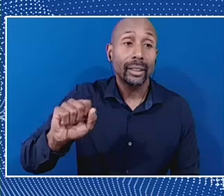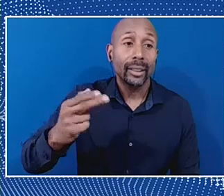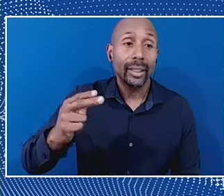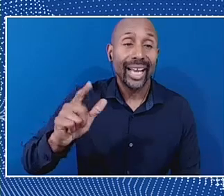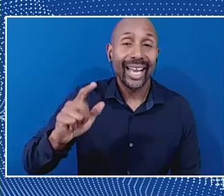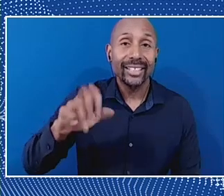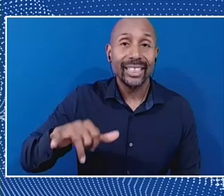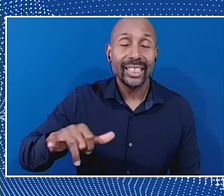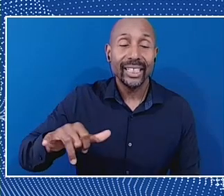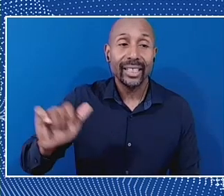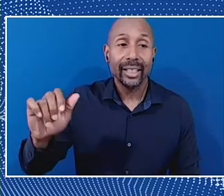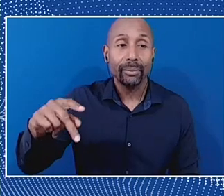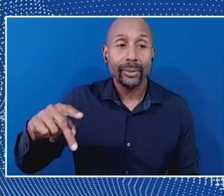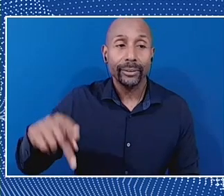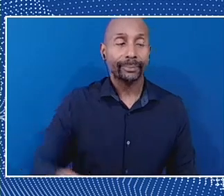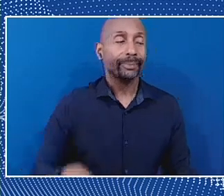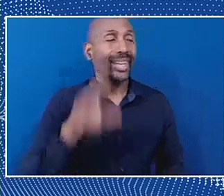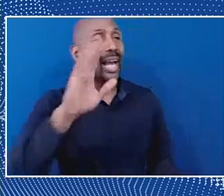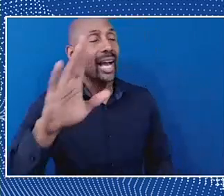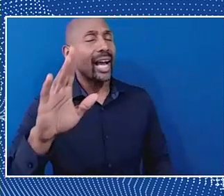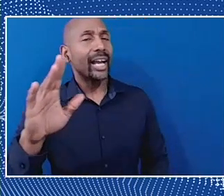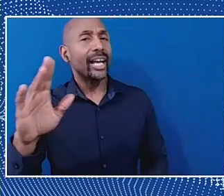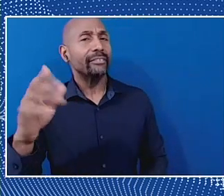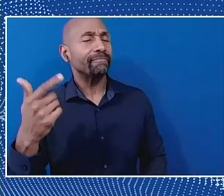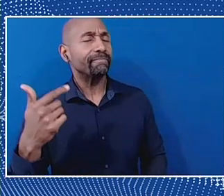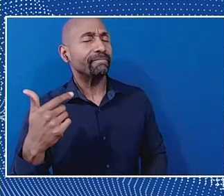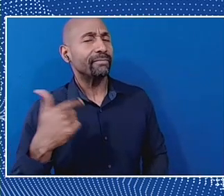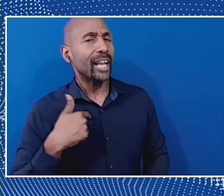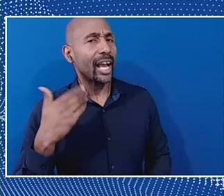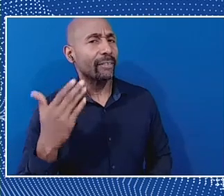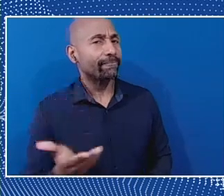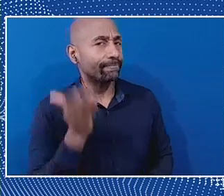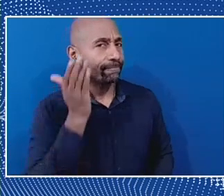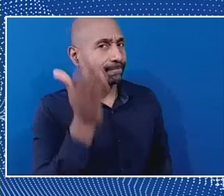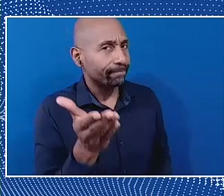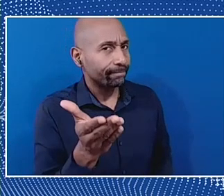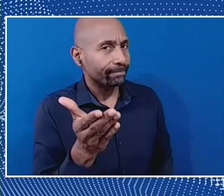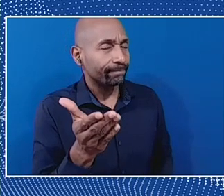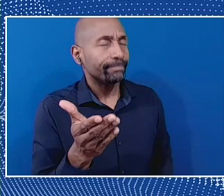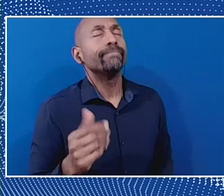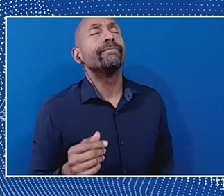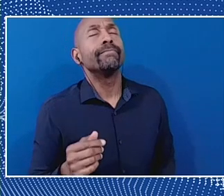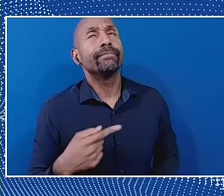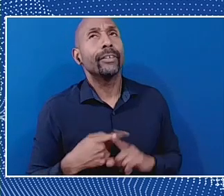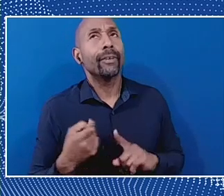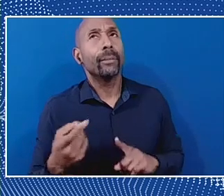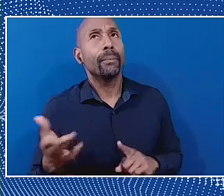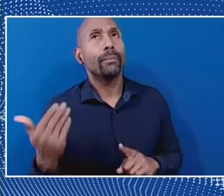just from past programs where an